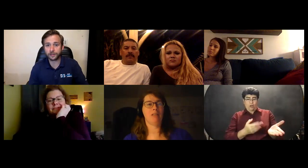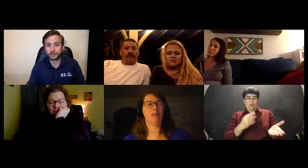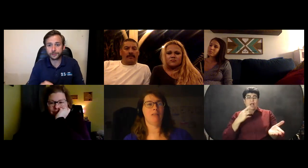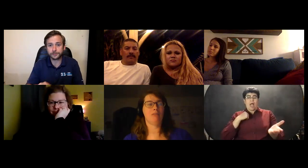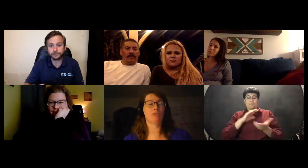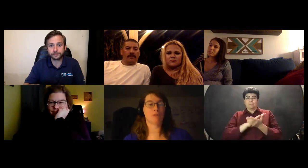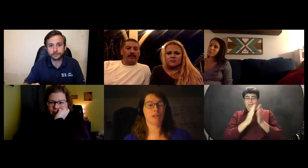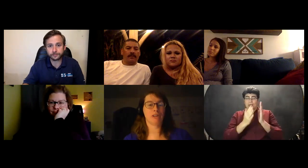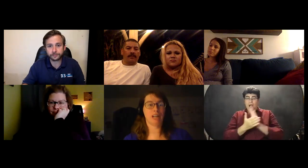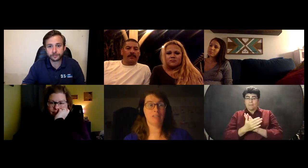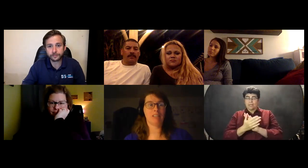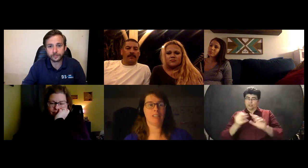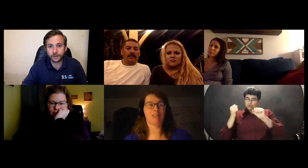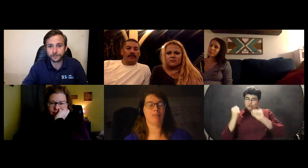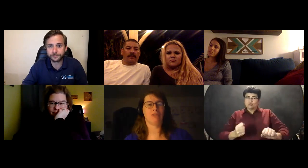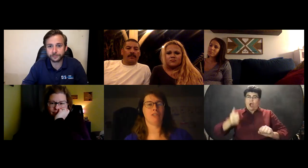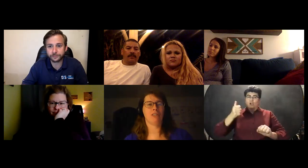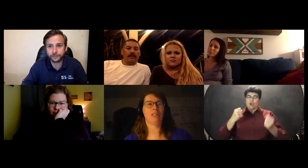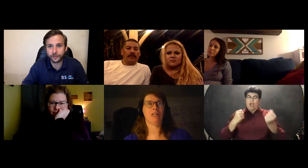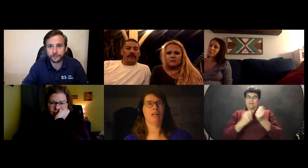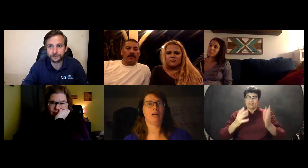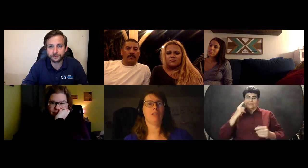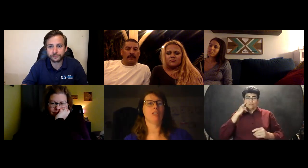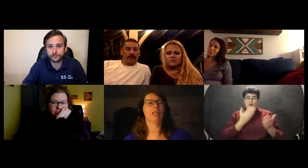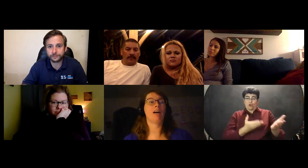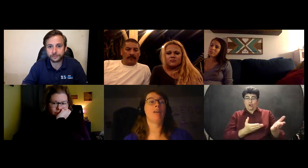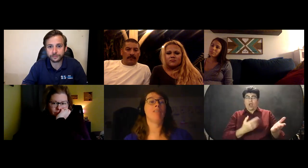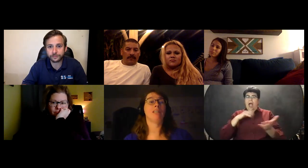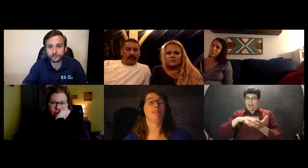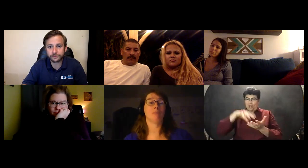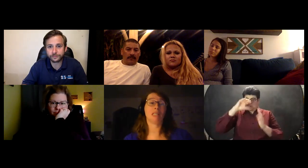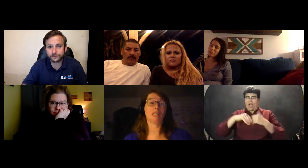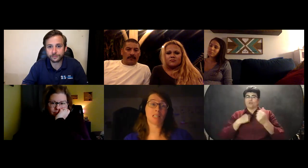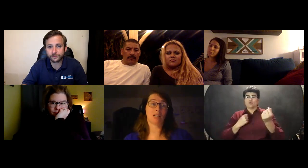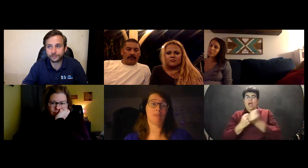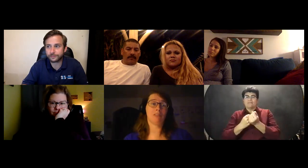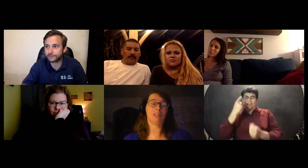a stronger advocate for her i learned